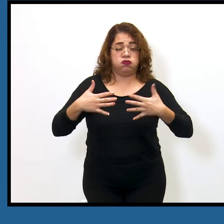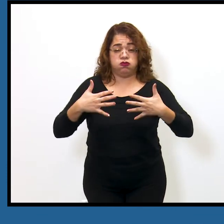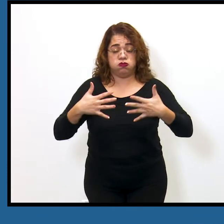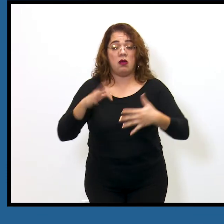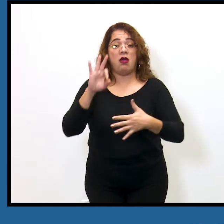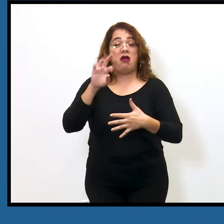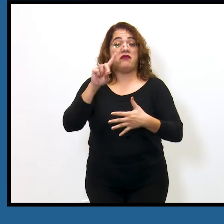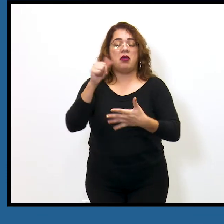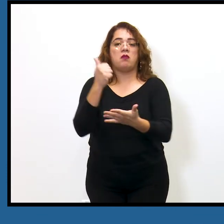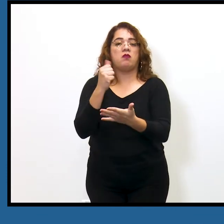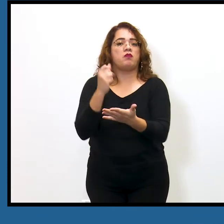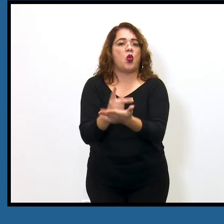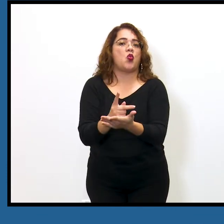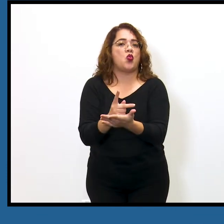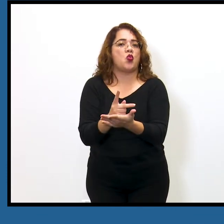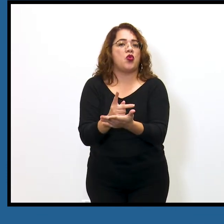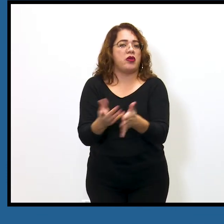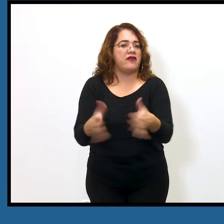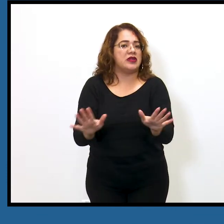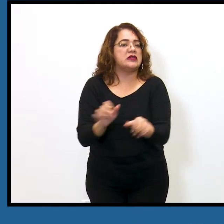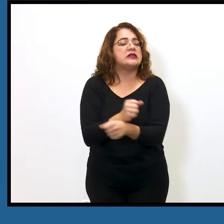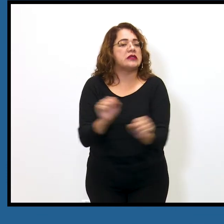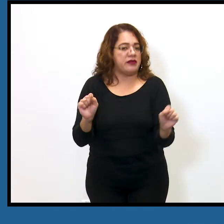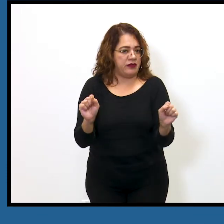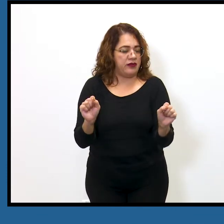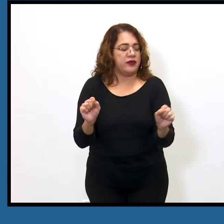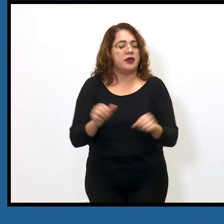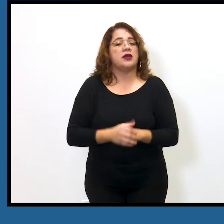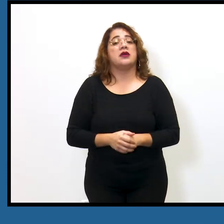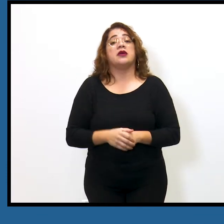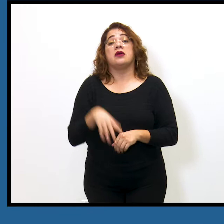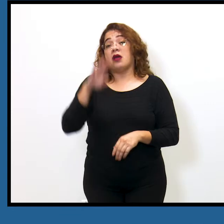and they've determined it to be safe. I do understand that there is a history, there's a